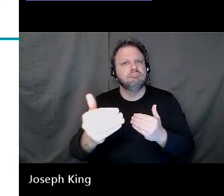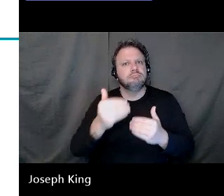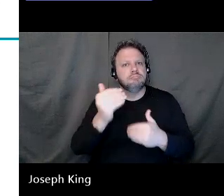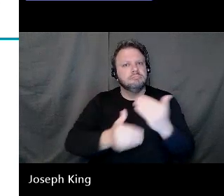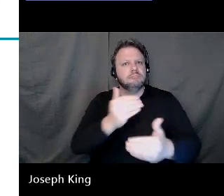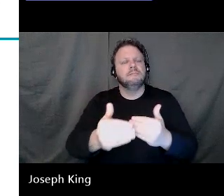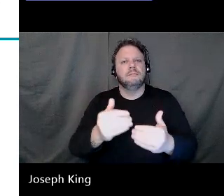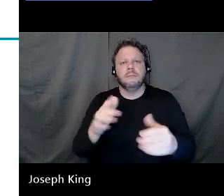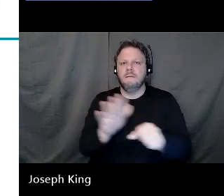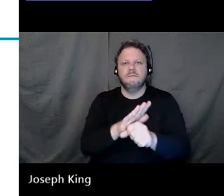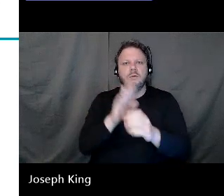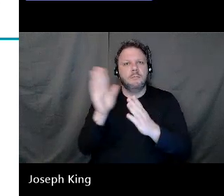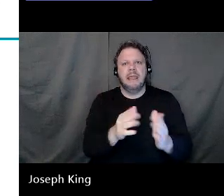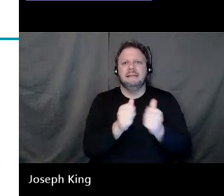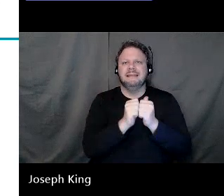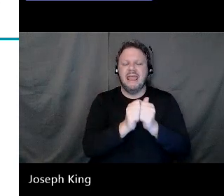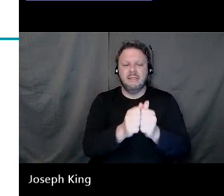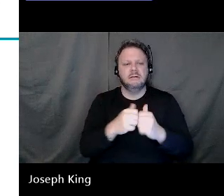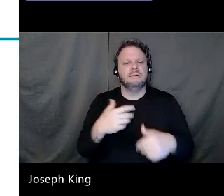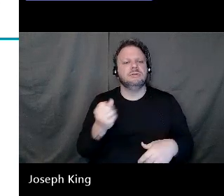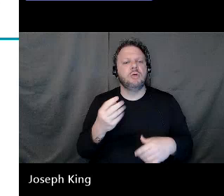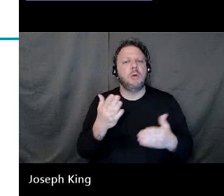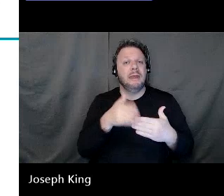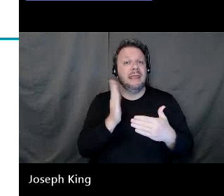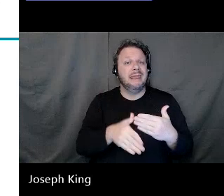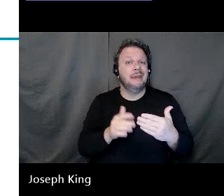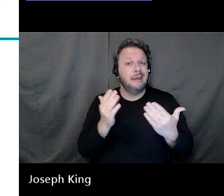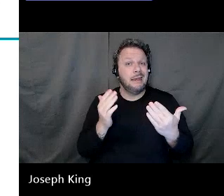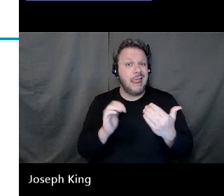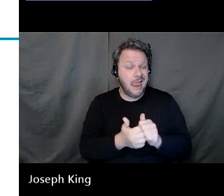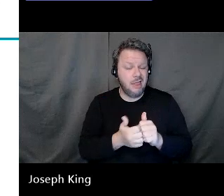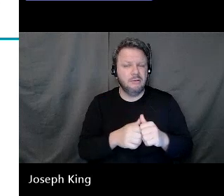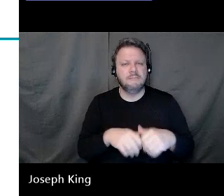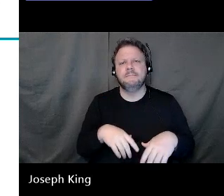Engineering plan together and so I want to end by saying that this is a QR